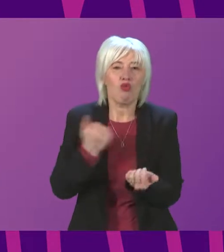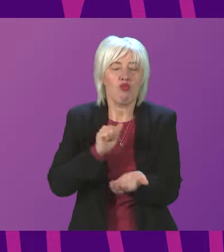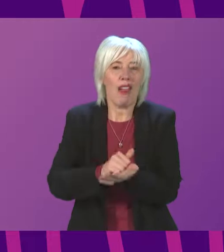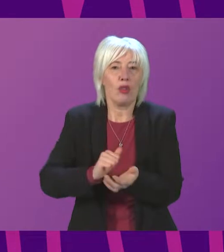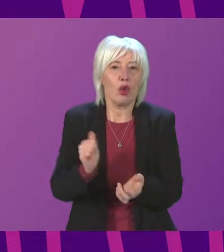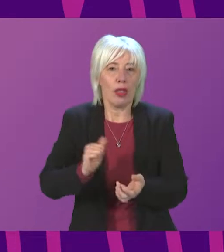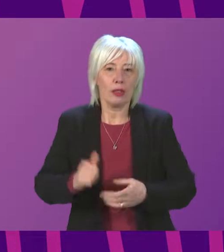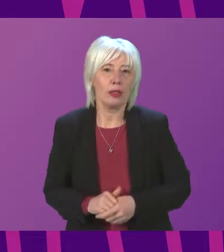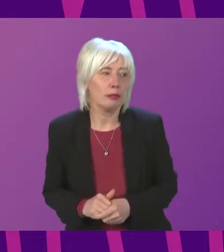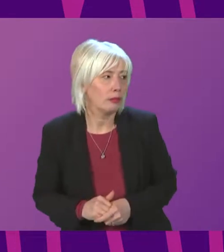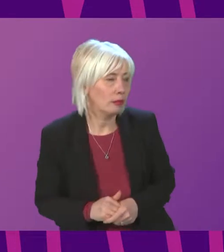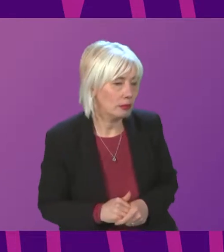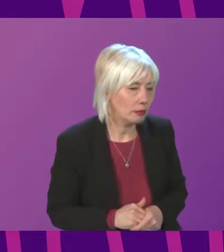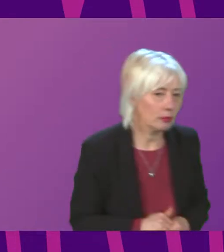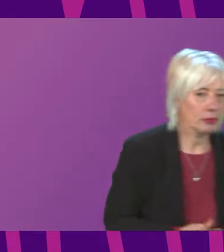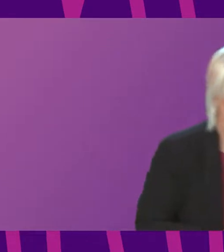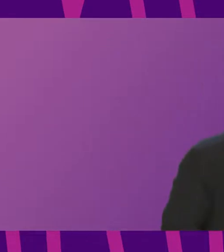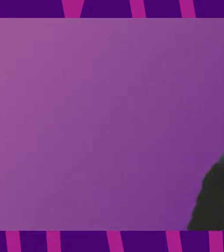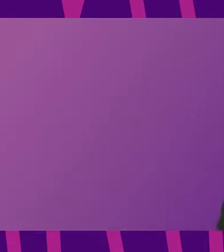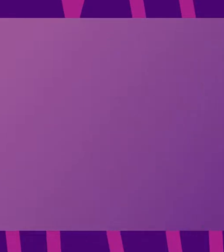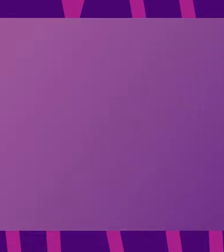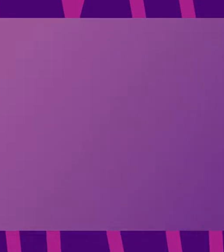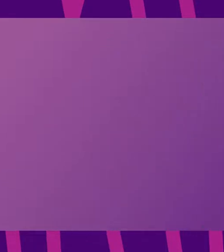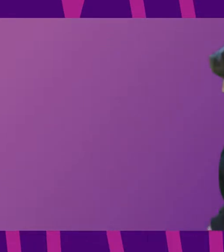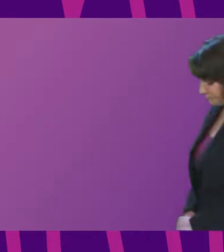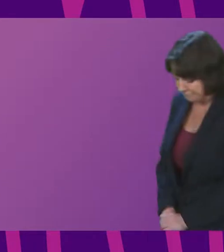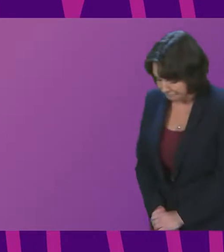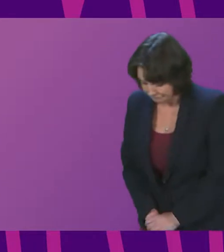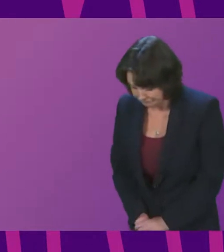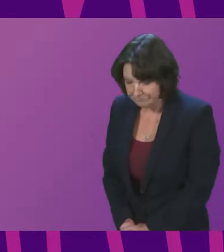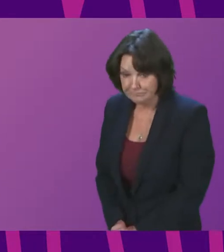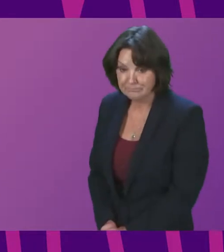Vladimir Lisin is one of the richest men in Russia and he has been on the US Treasury